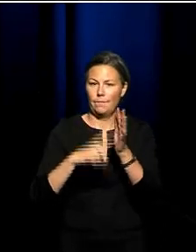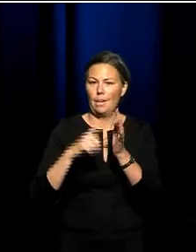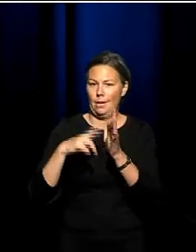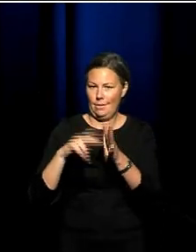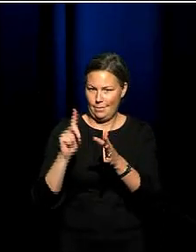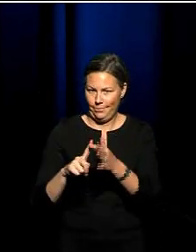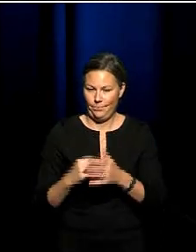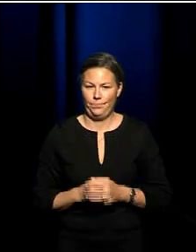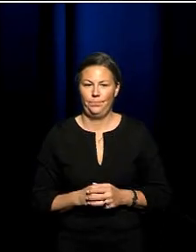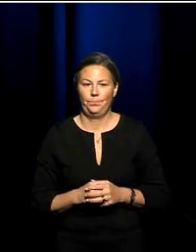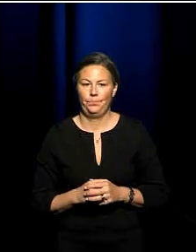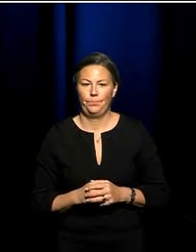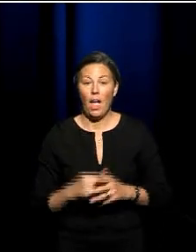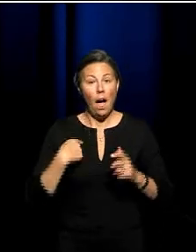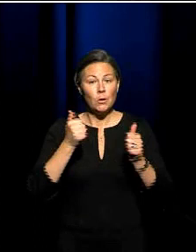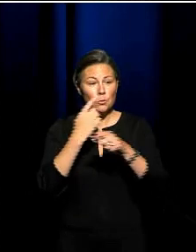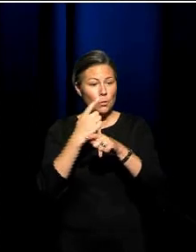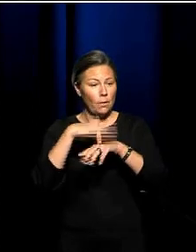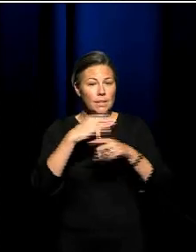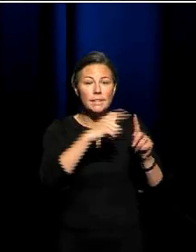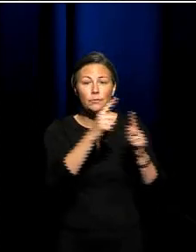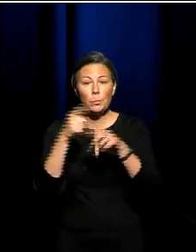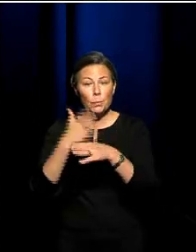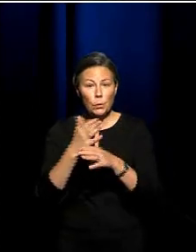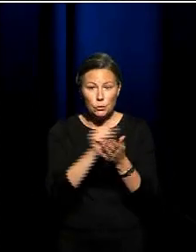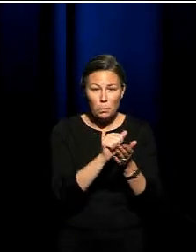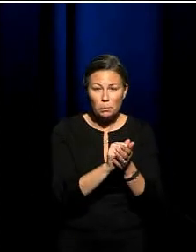Commission with the legal sector on criminal justice issues and with First